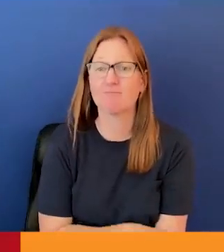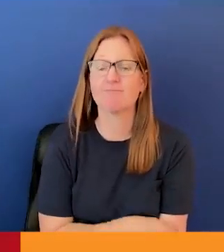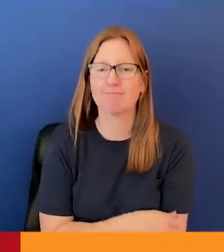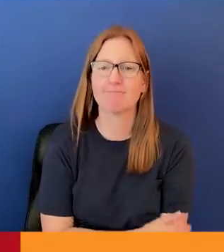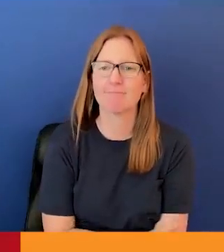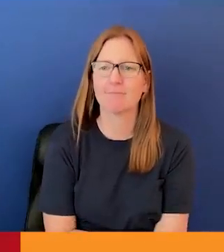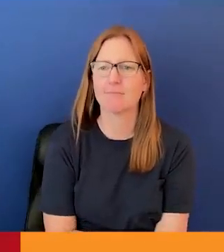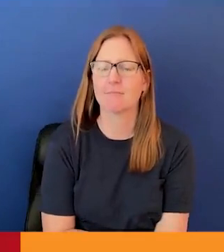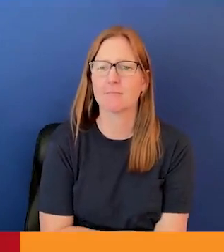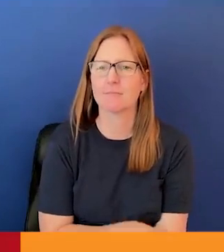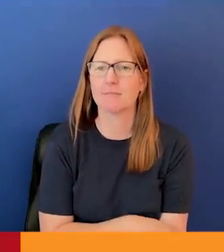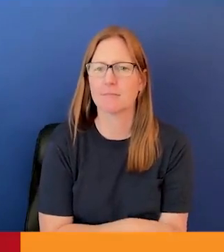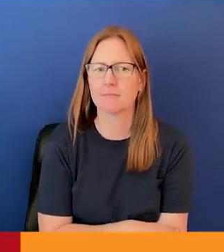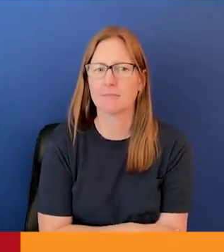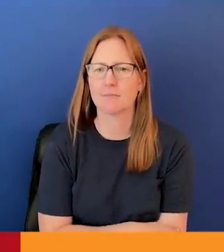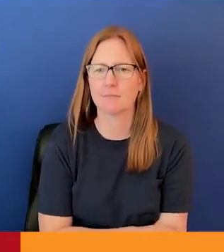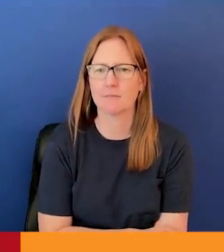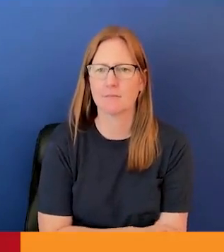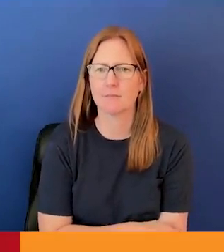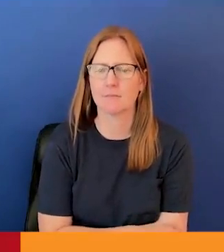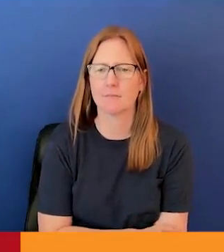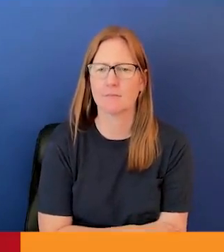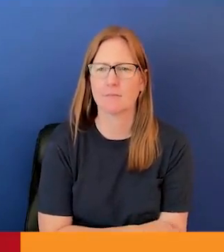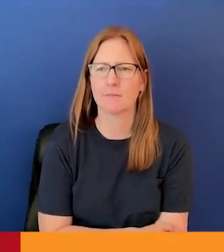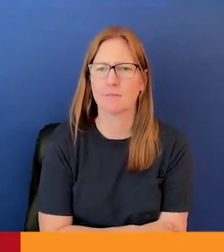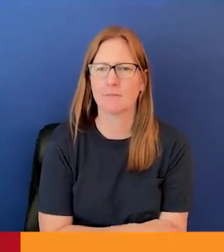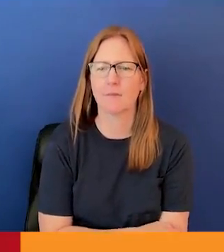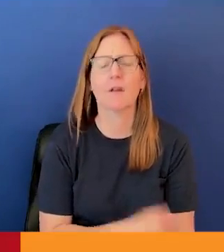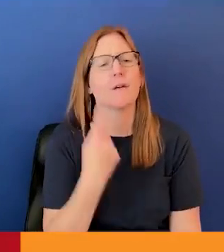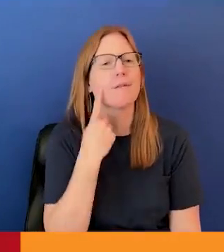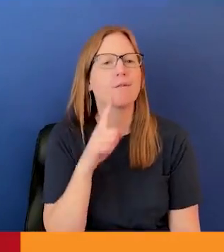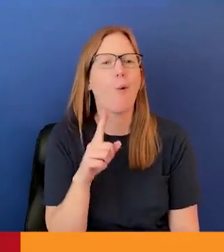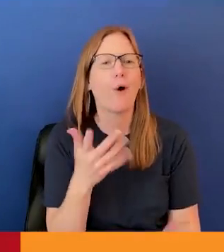So, in terms of the potential support,